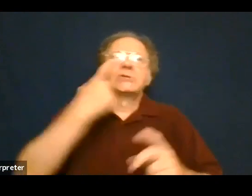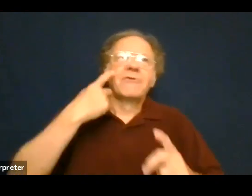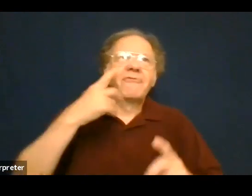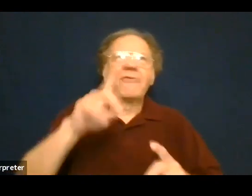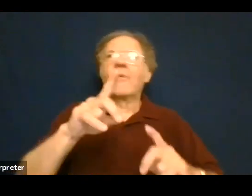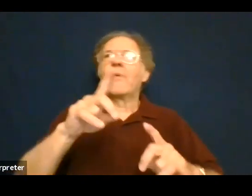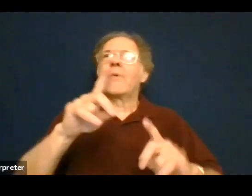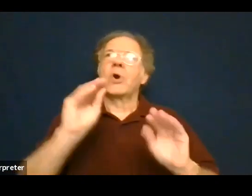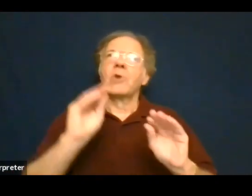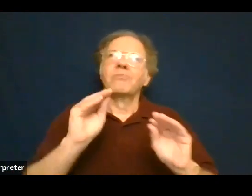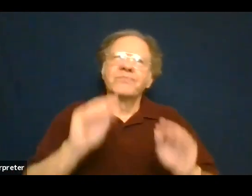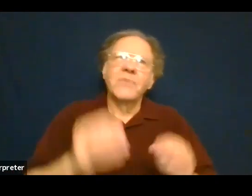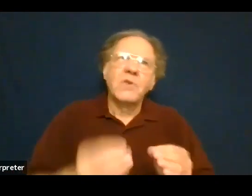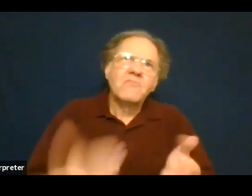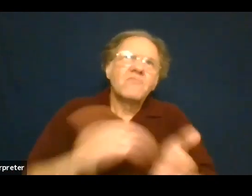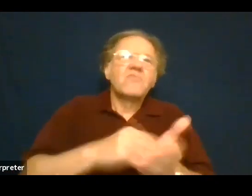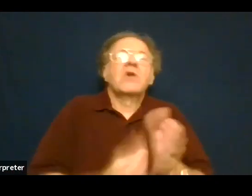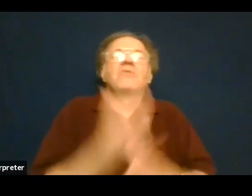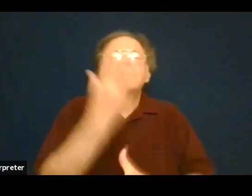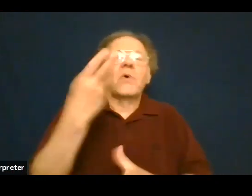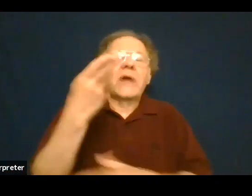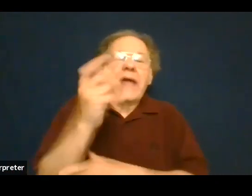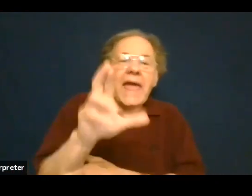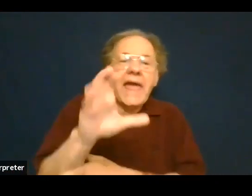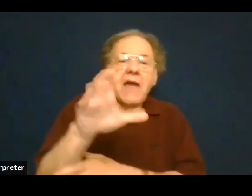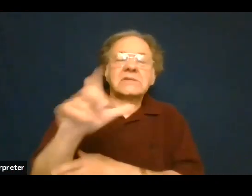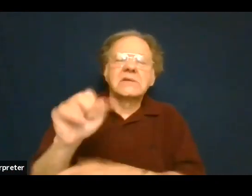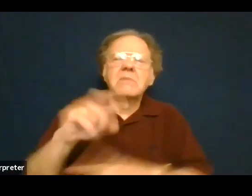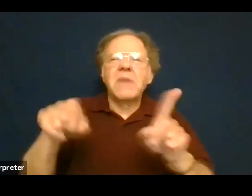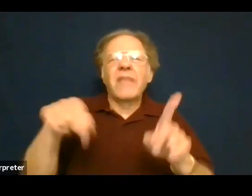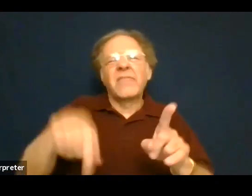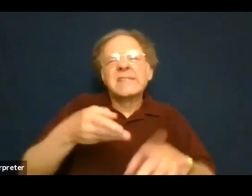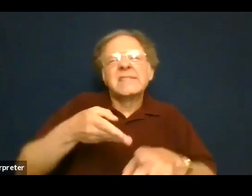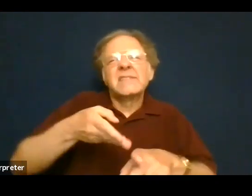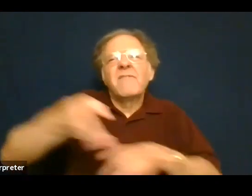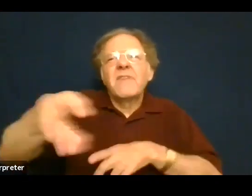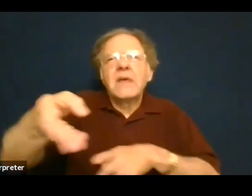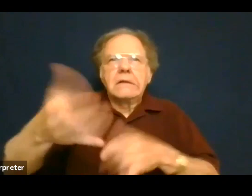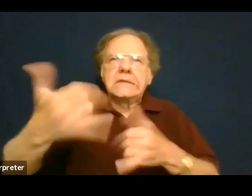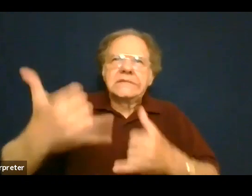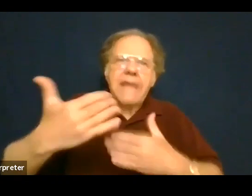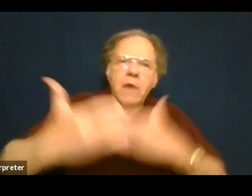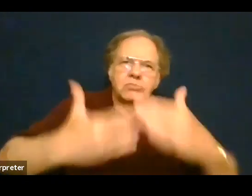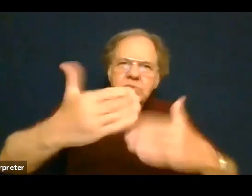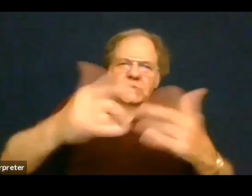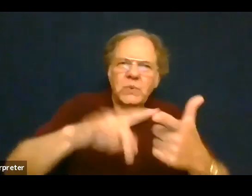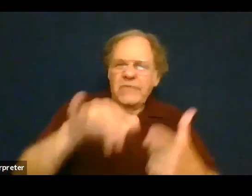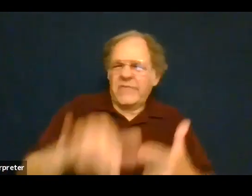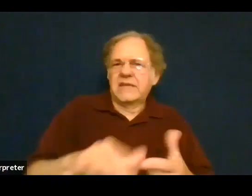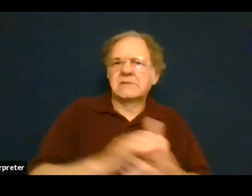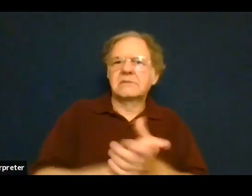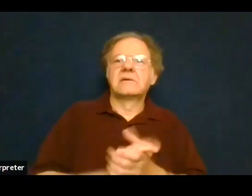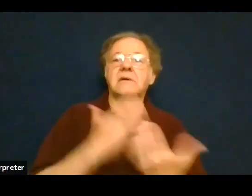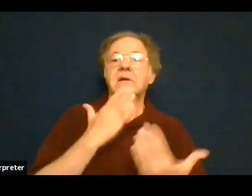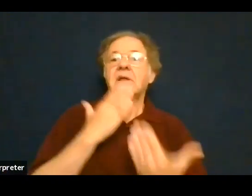but this is where the field is at. Thank you. There was a corollary question to this,